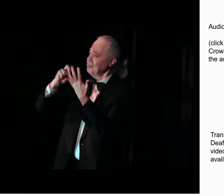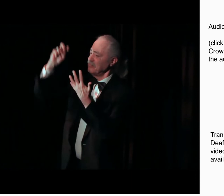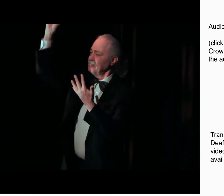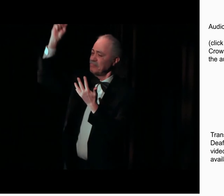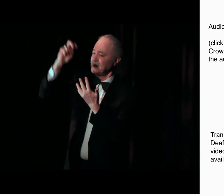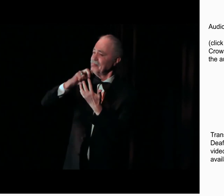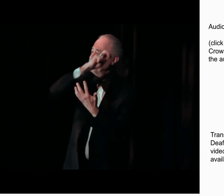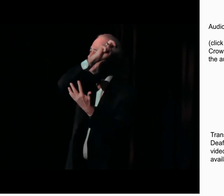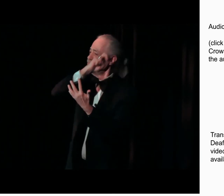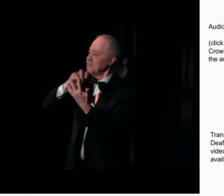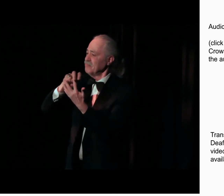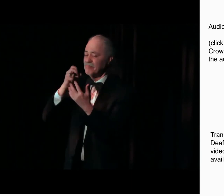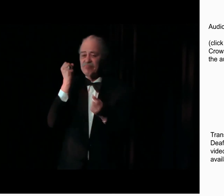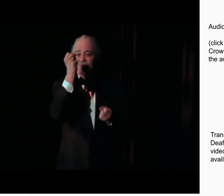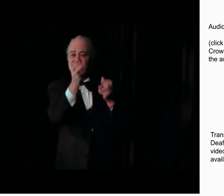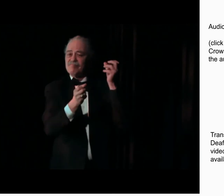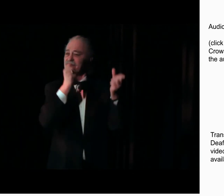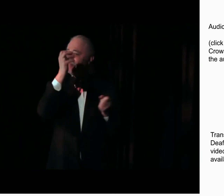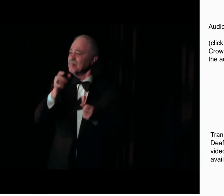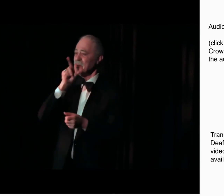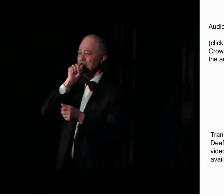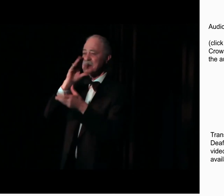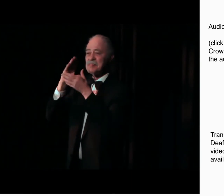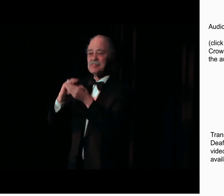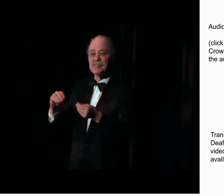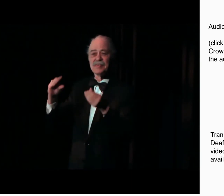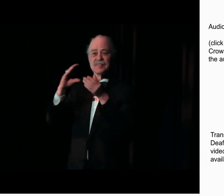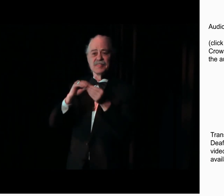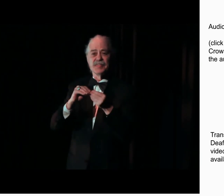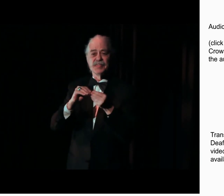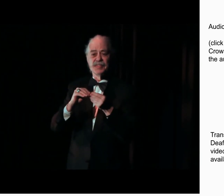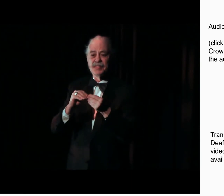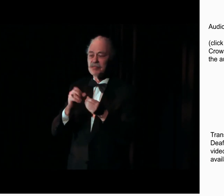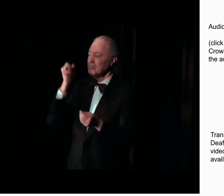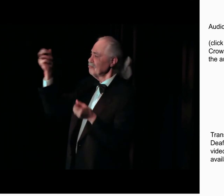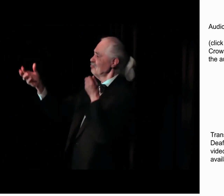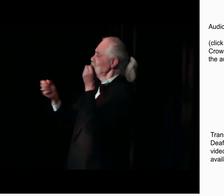As it was the only tree for many miles birds came from all directions to roost in the tree . . .